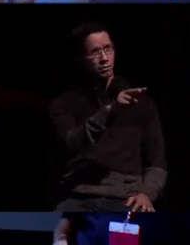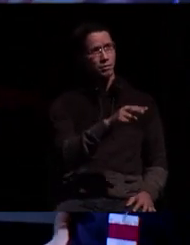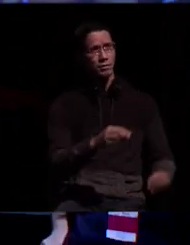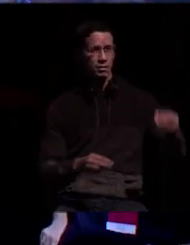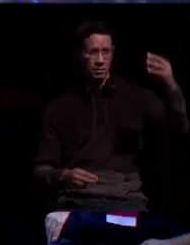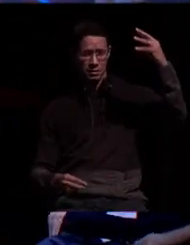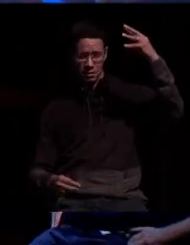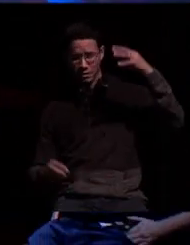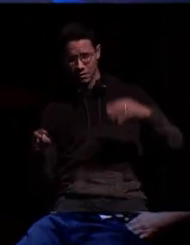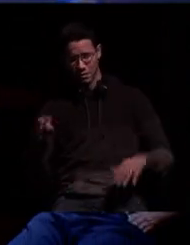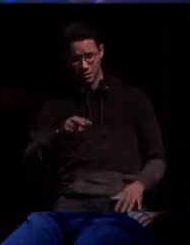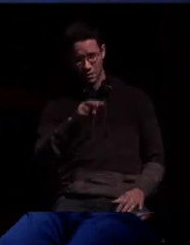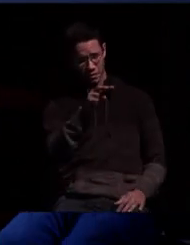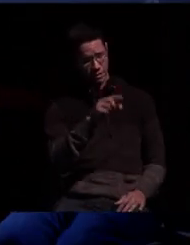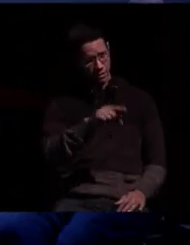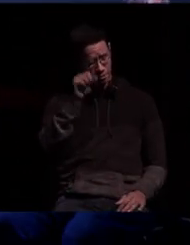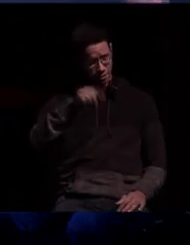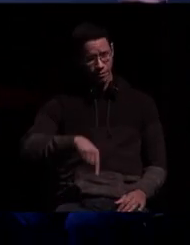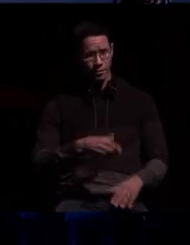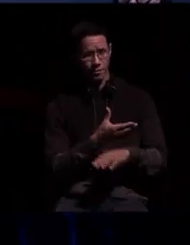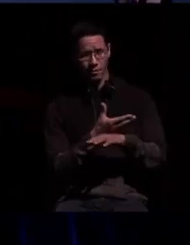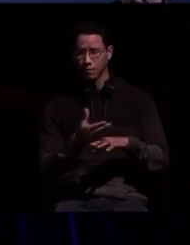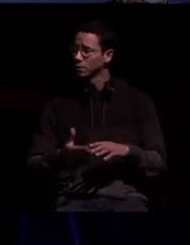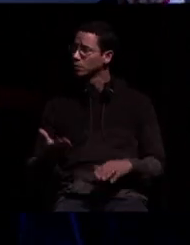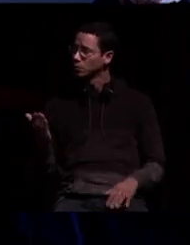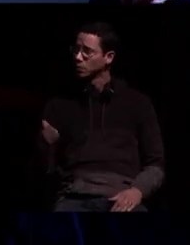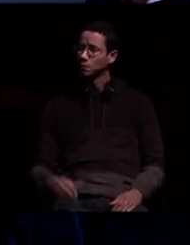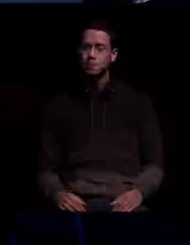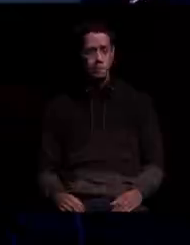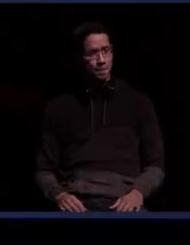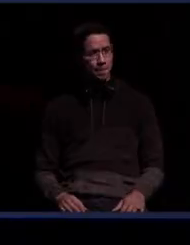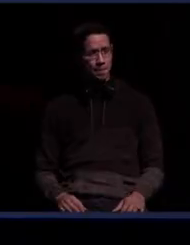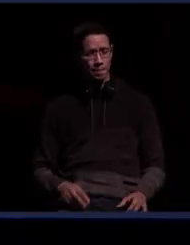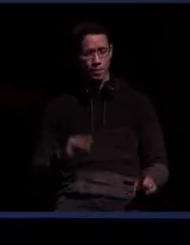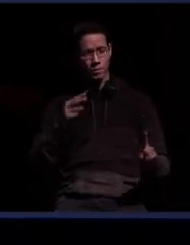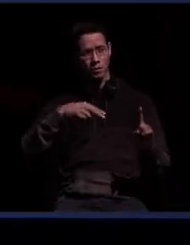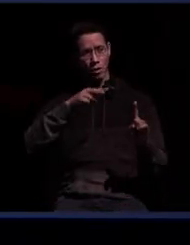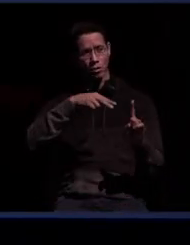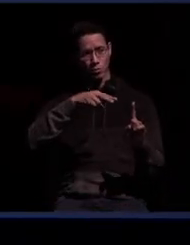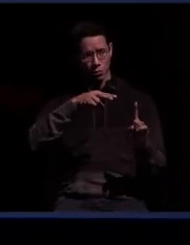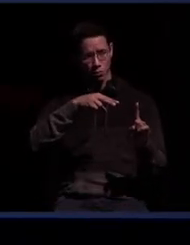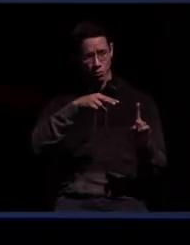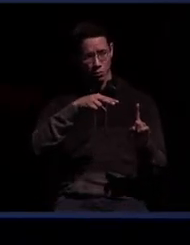that stereotype. I pray that these events may continue